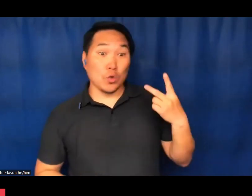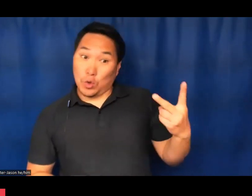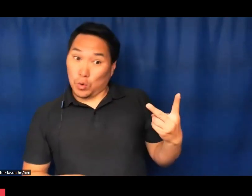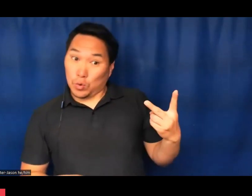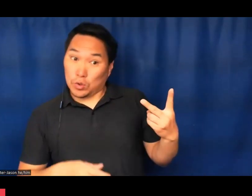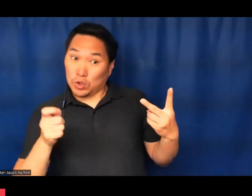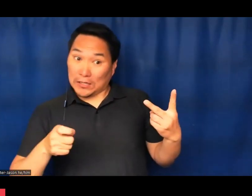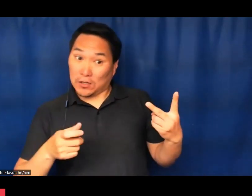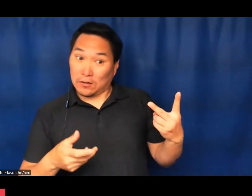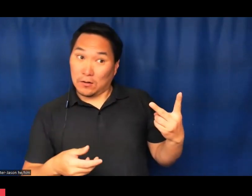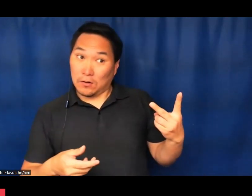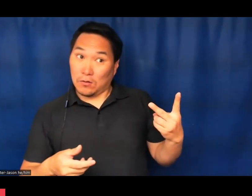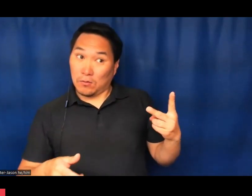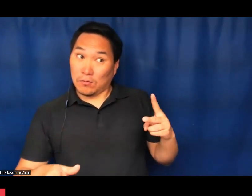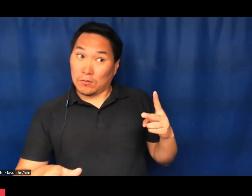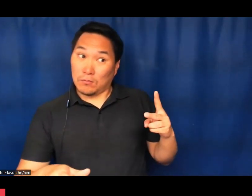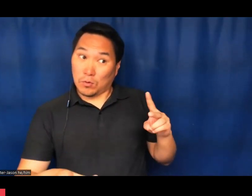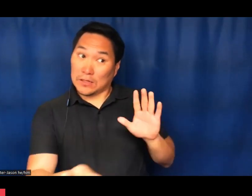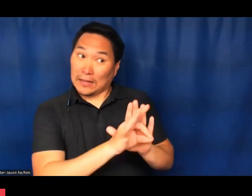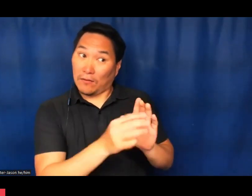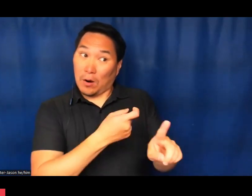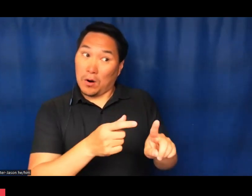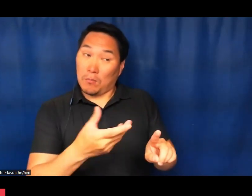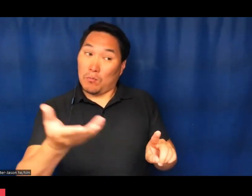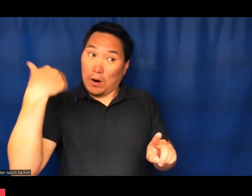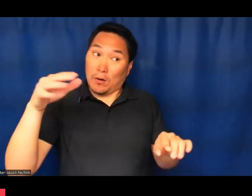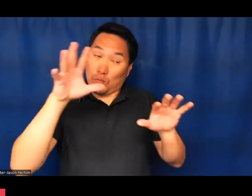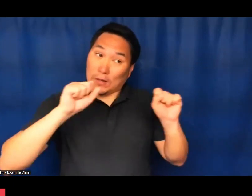judges were appointees of former appointee of Donald Trump.